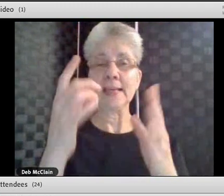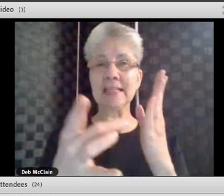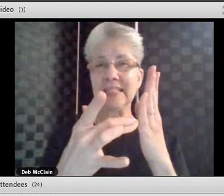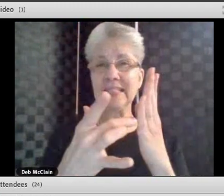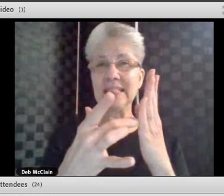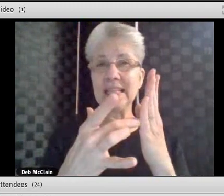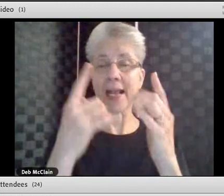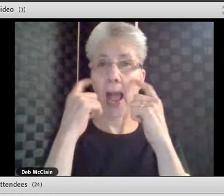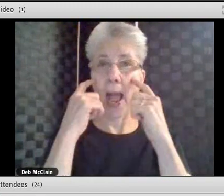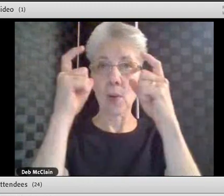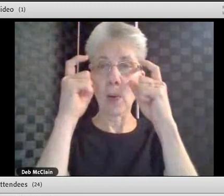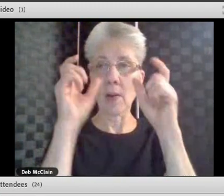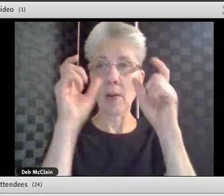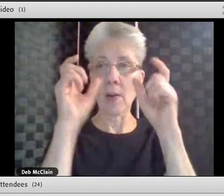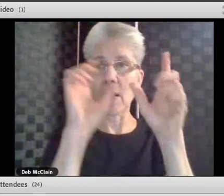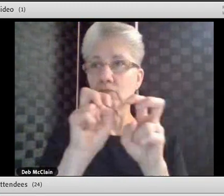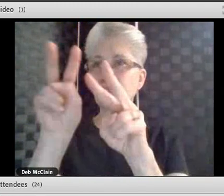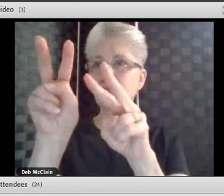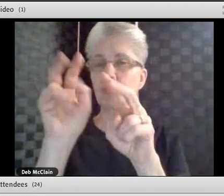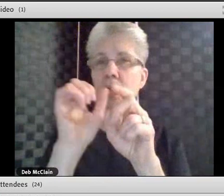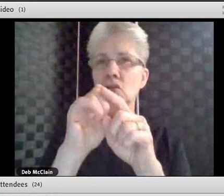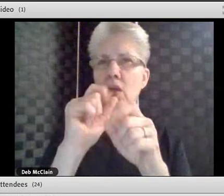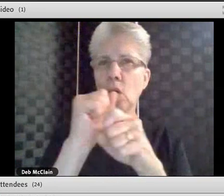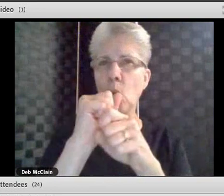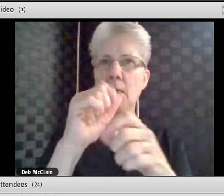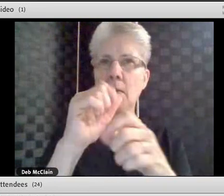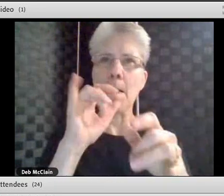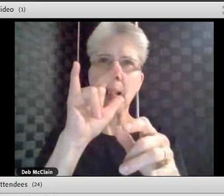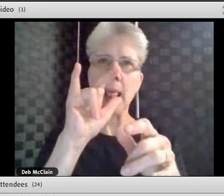so they can work on planes, which is really kind of cool.